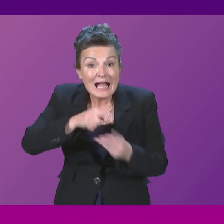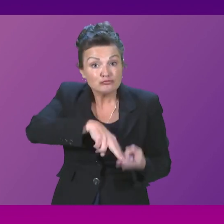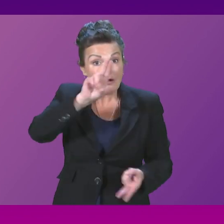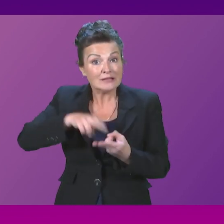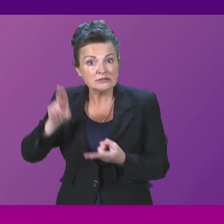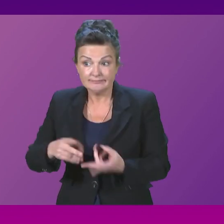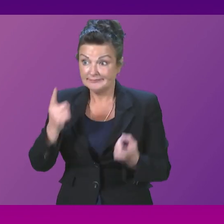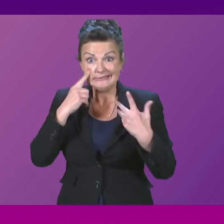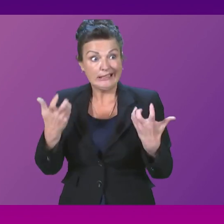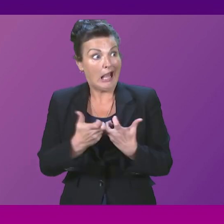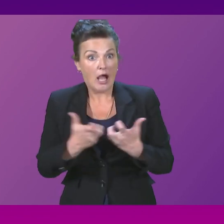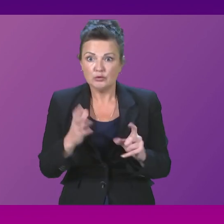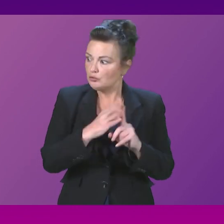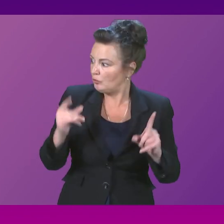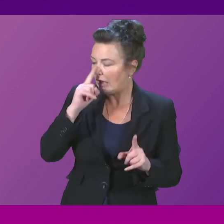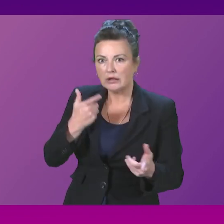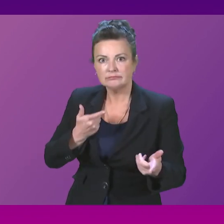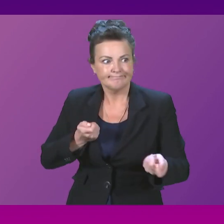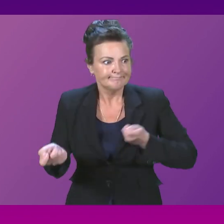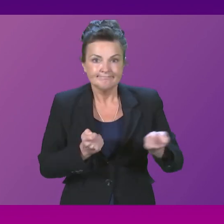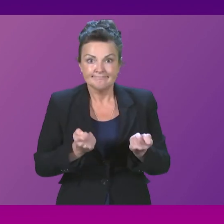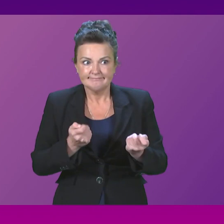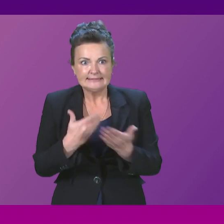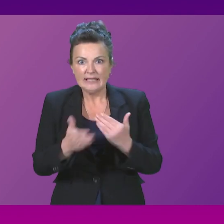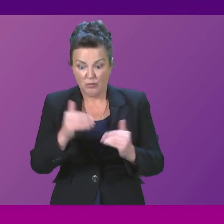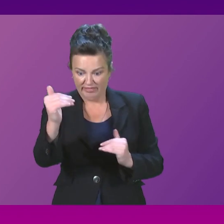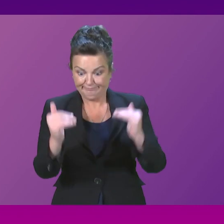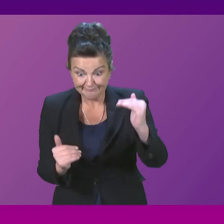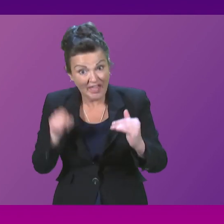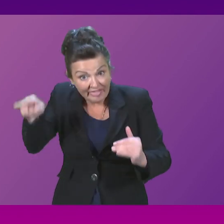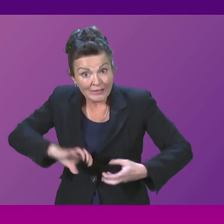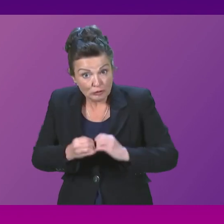see how the Tories are going to deal with the deficit that they have created.